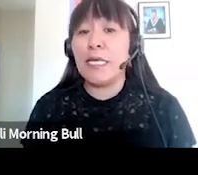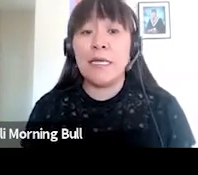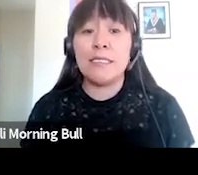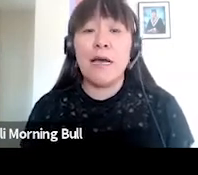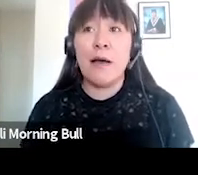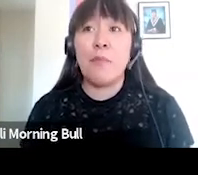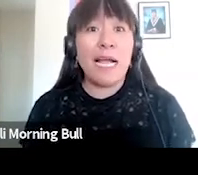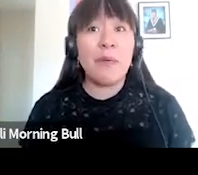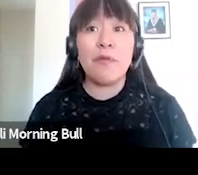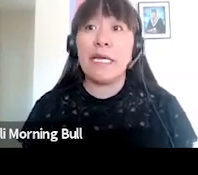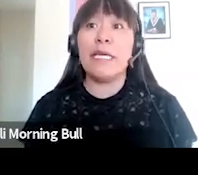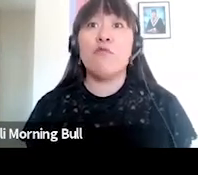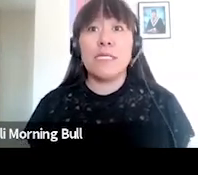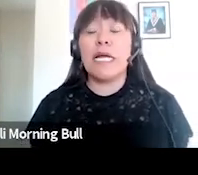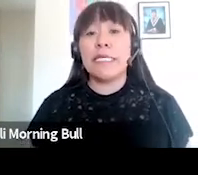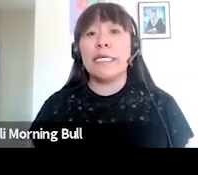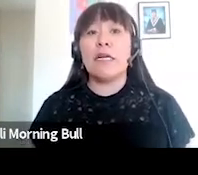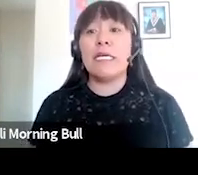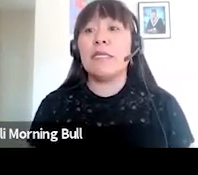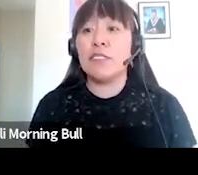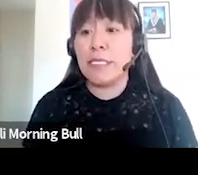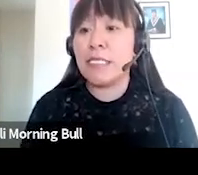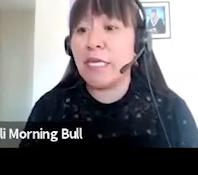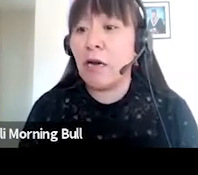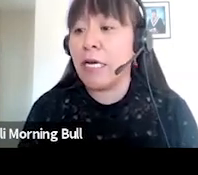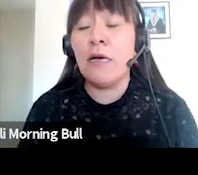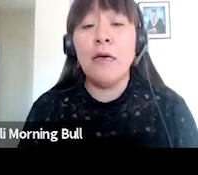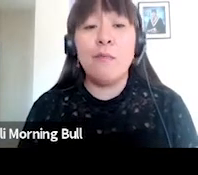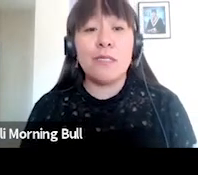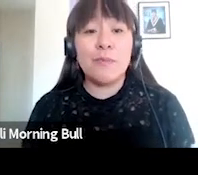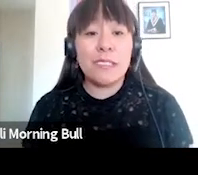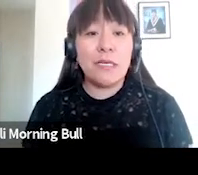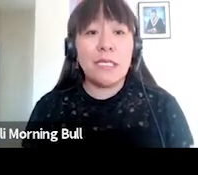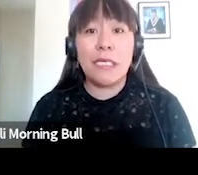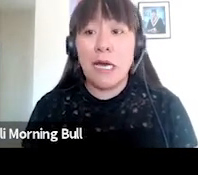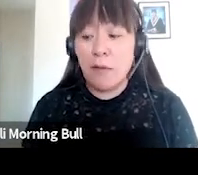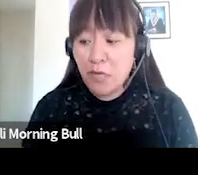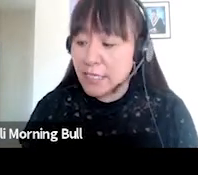and Black people that reside here in the Treaty 7 area. We specifically work in Moh’kinsstis,